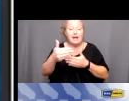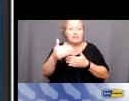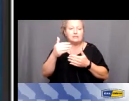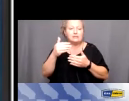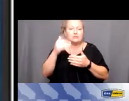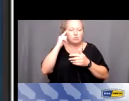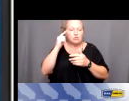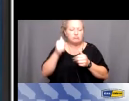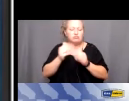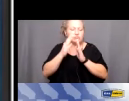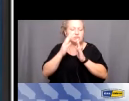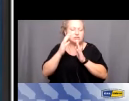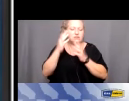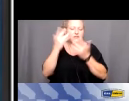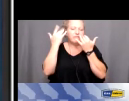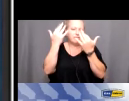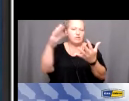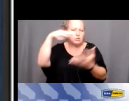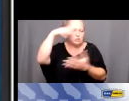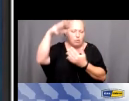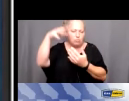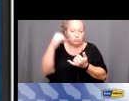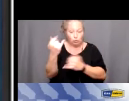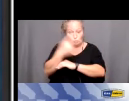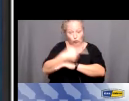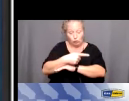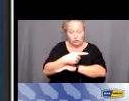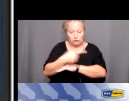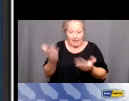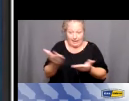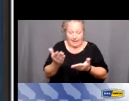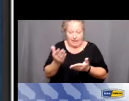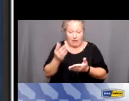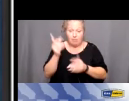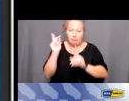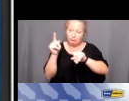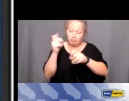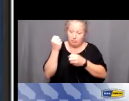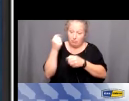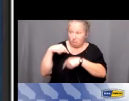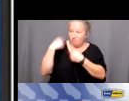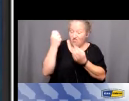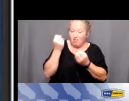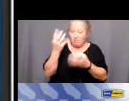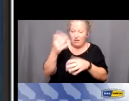If anyone on today's call has been attending these meetings for a long time, and has a really great memory.